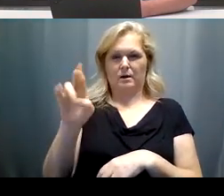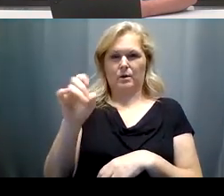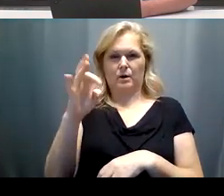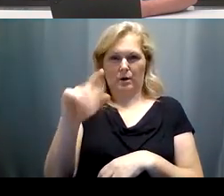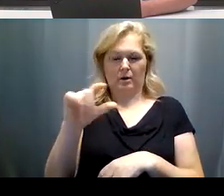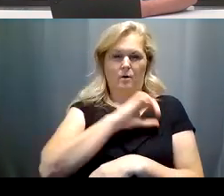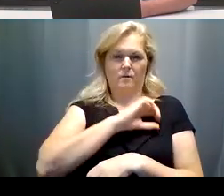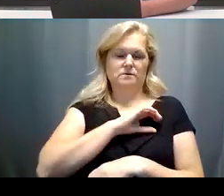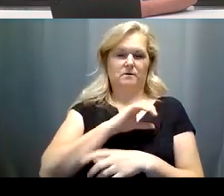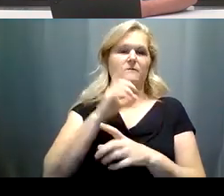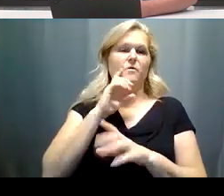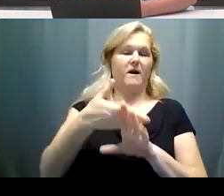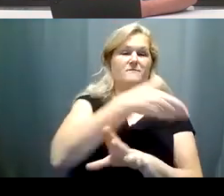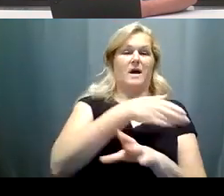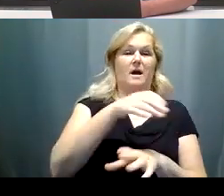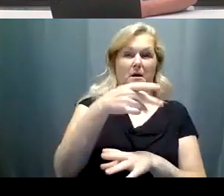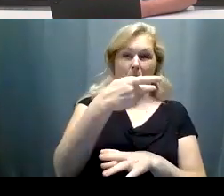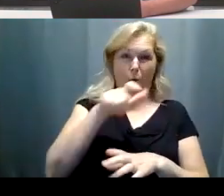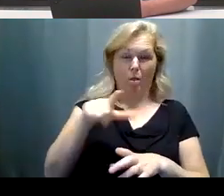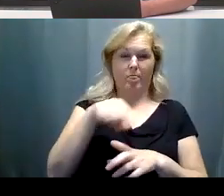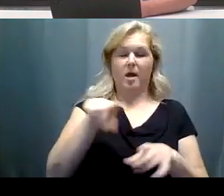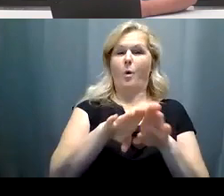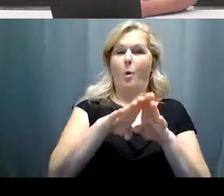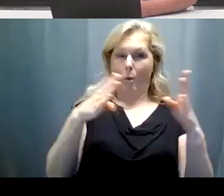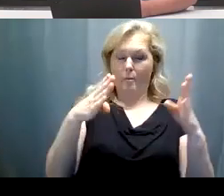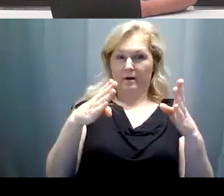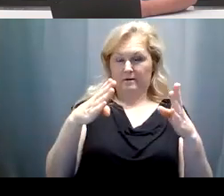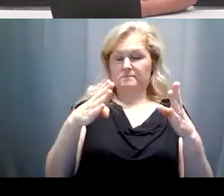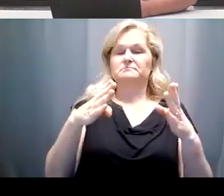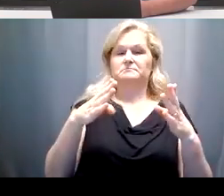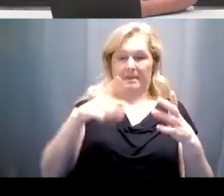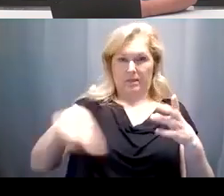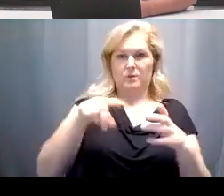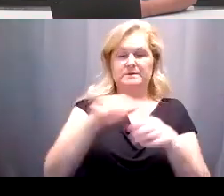will be required the open their polling stations on four separate days and count the ballots